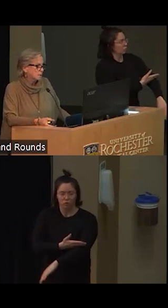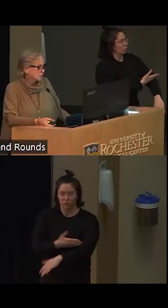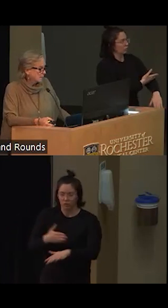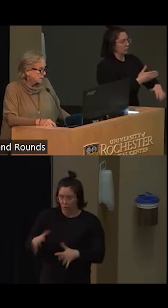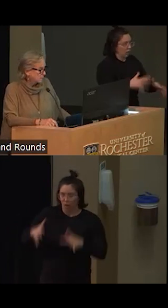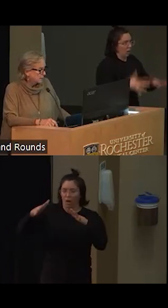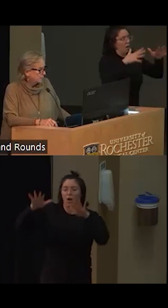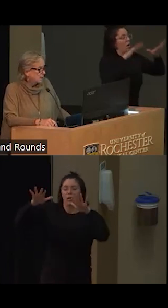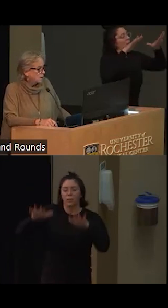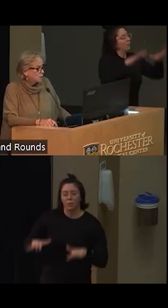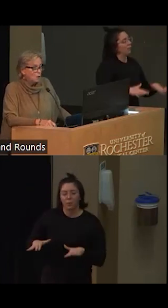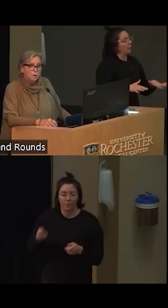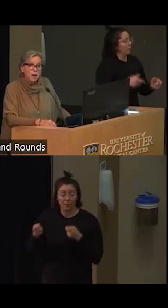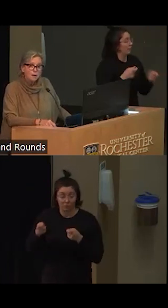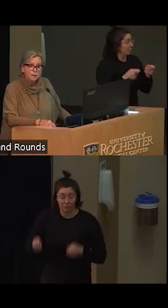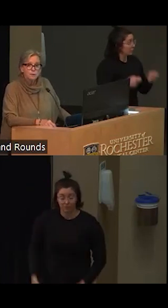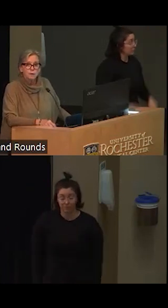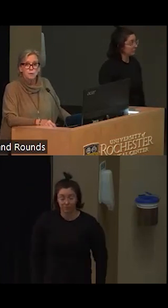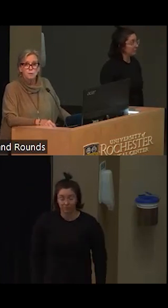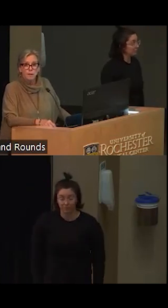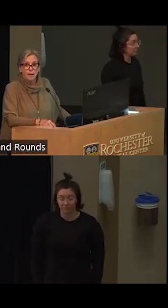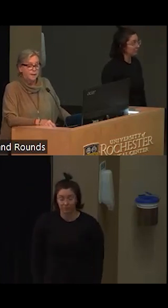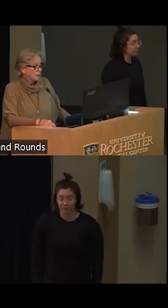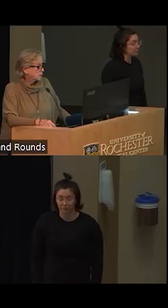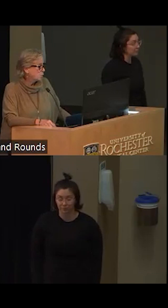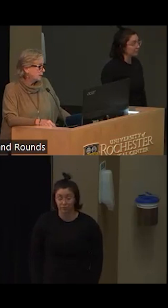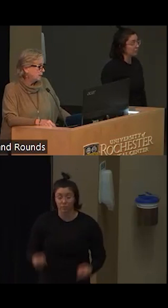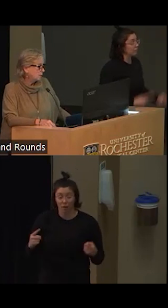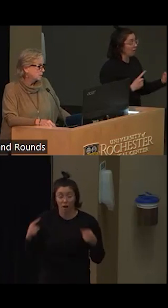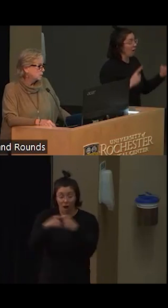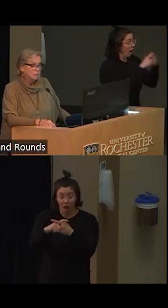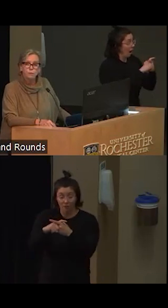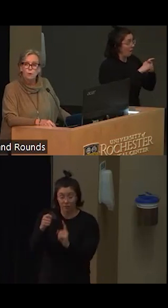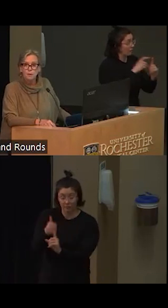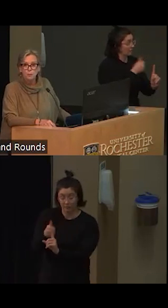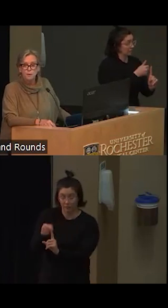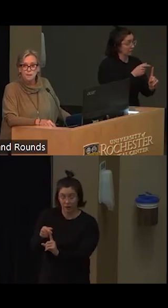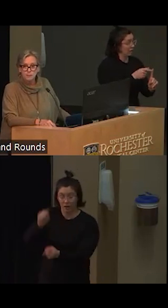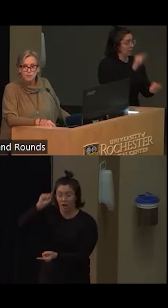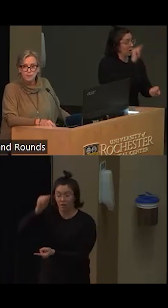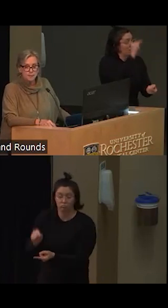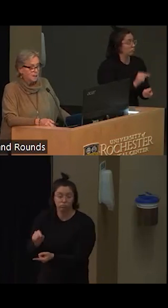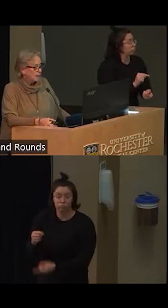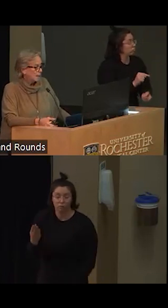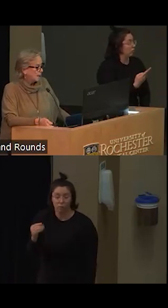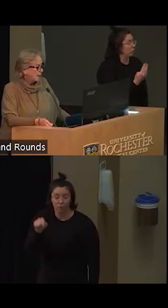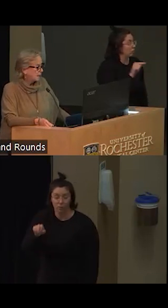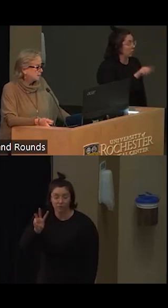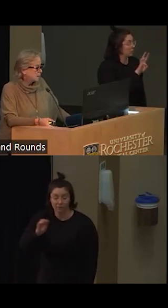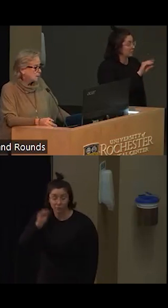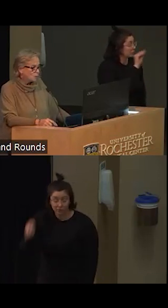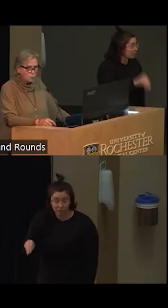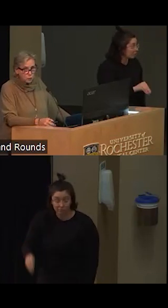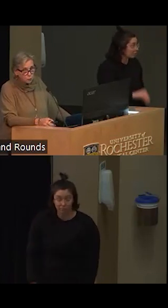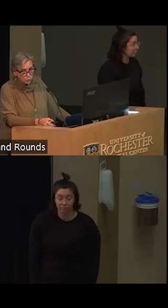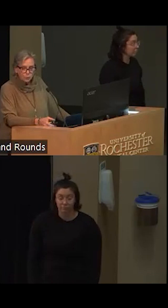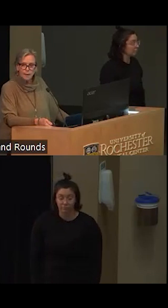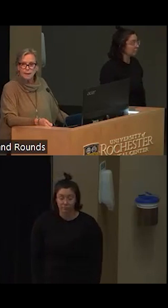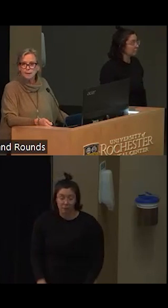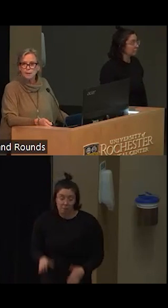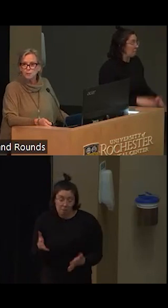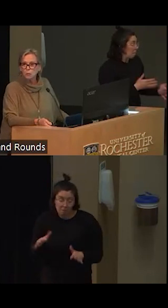crisis management so conflict reduced by uh 20 or excuse me 14.6 percent and uh close to a almost